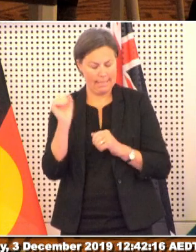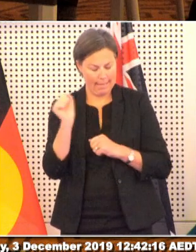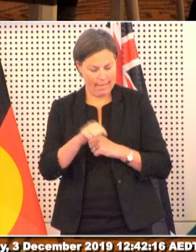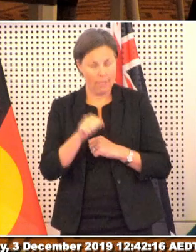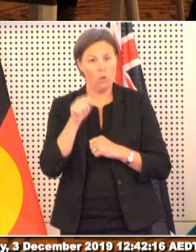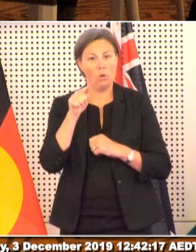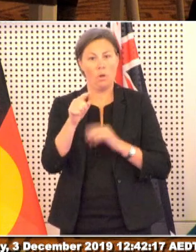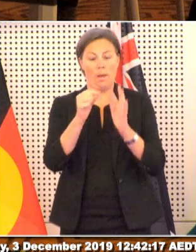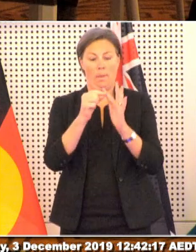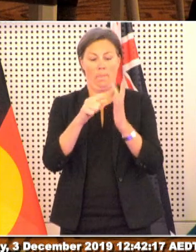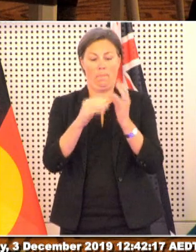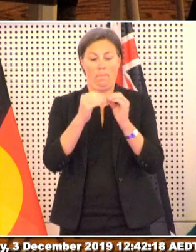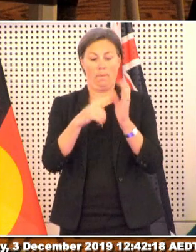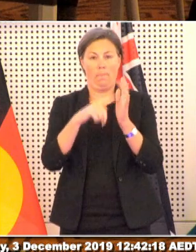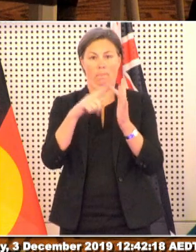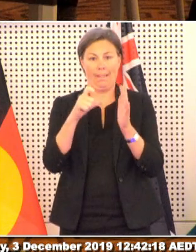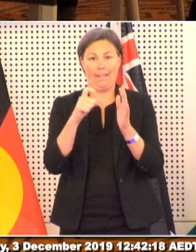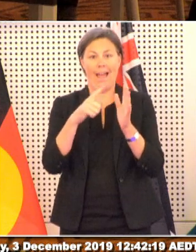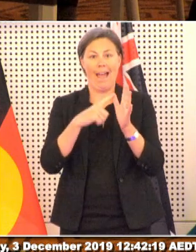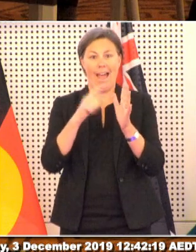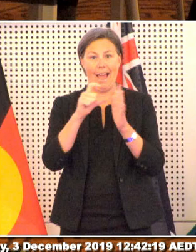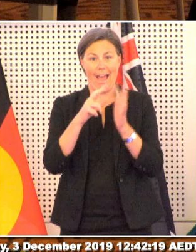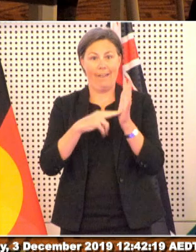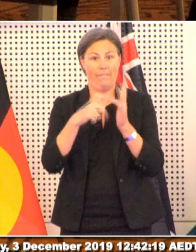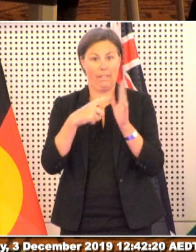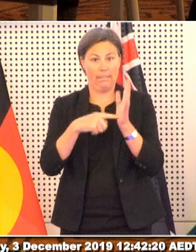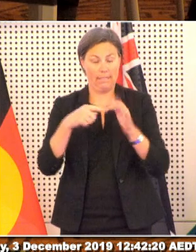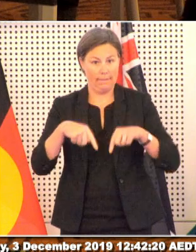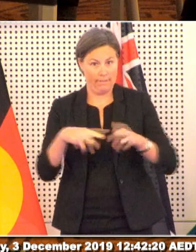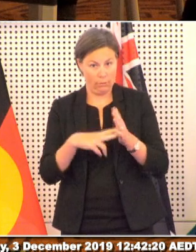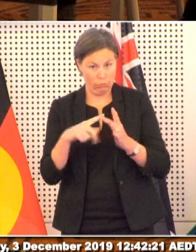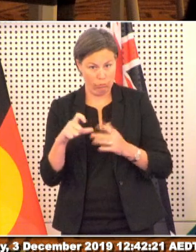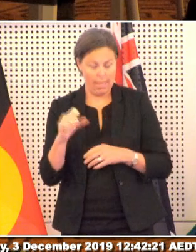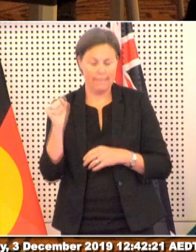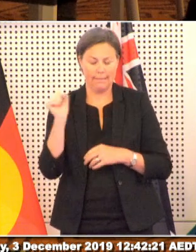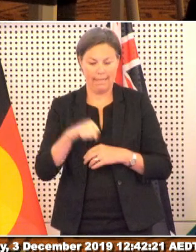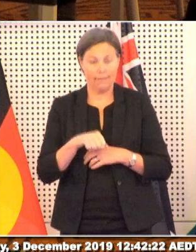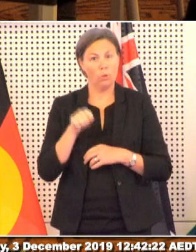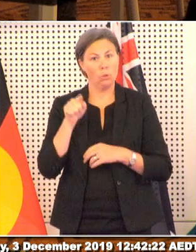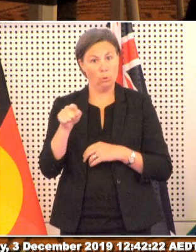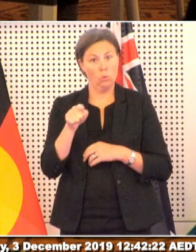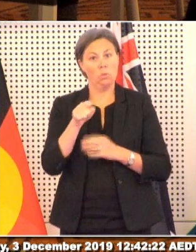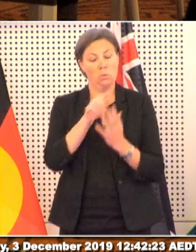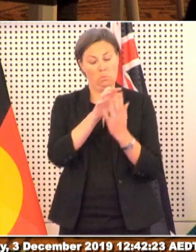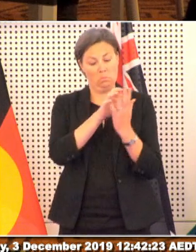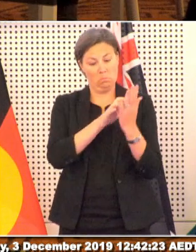And you’ve prepared the statements for the Royal Commission, and can we take the statements as true and correct?